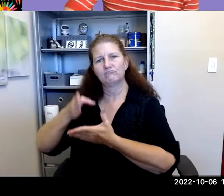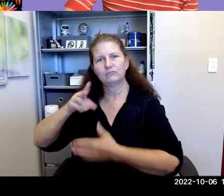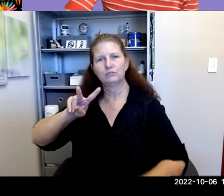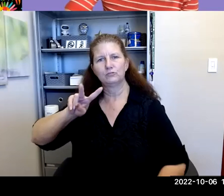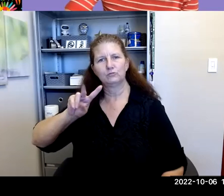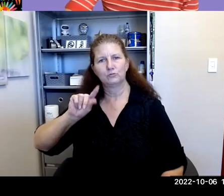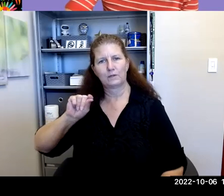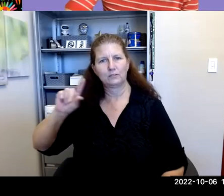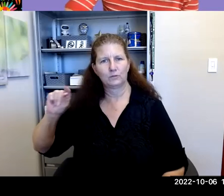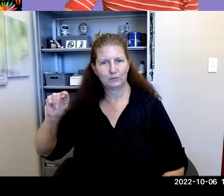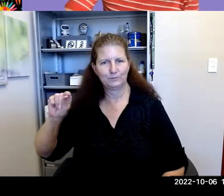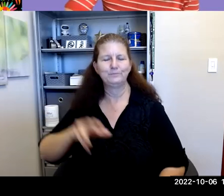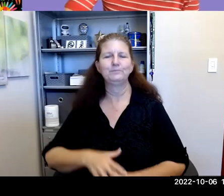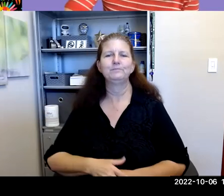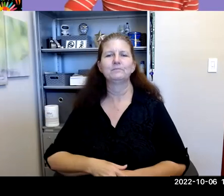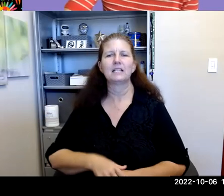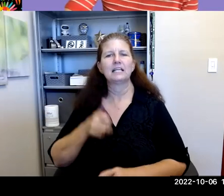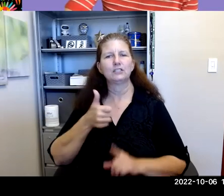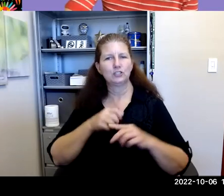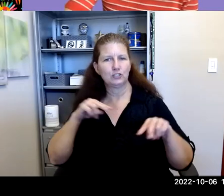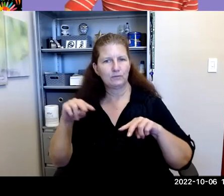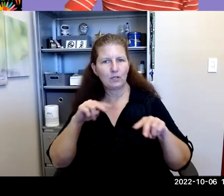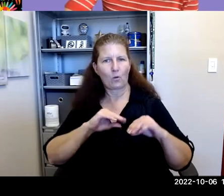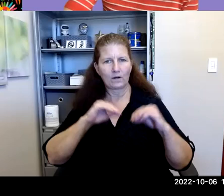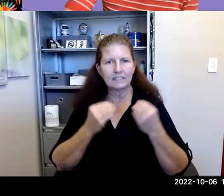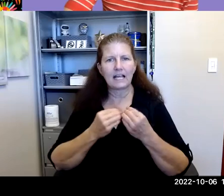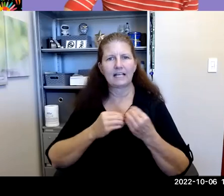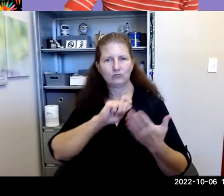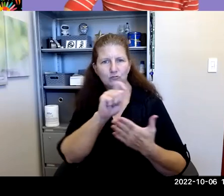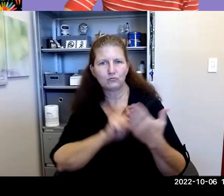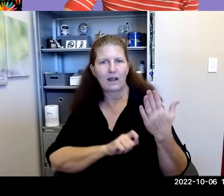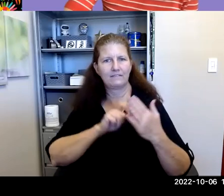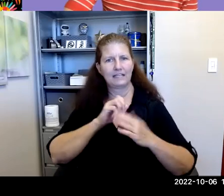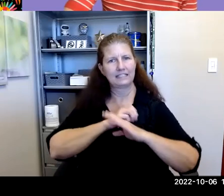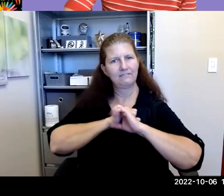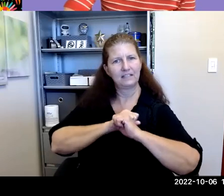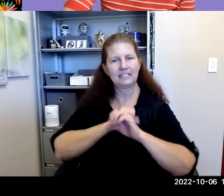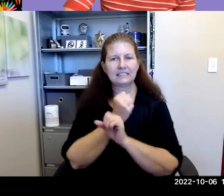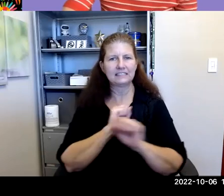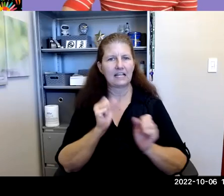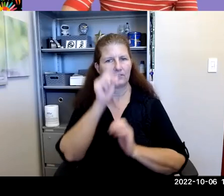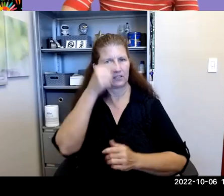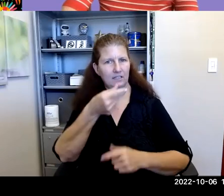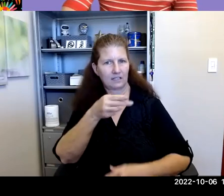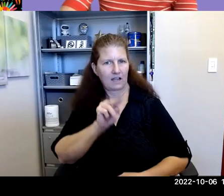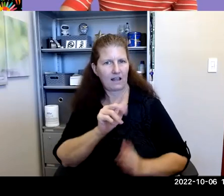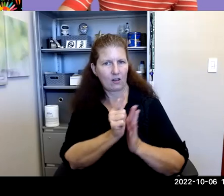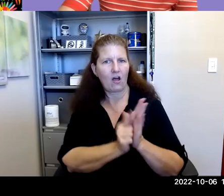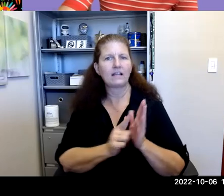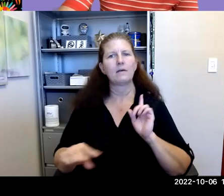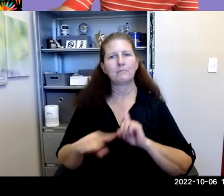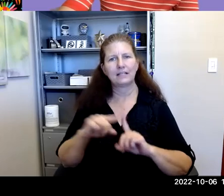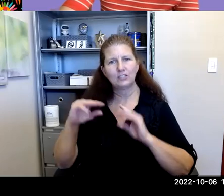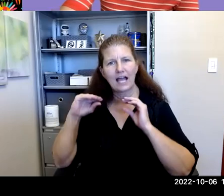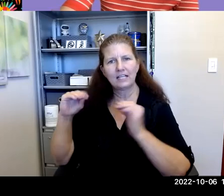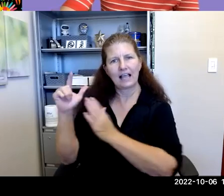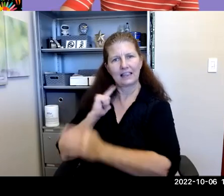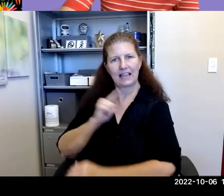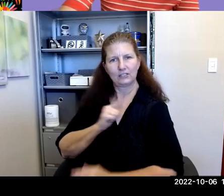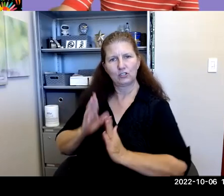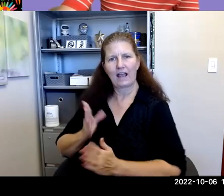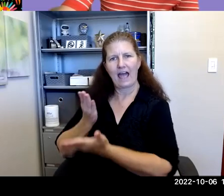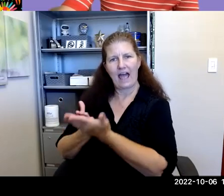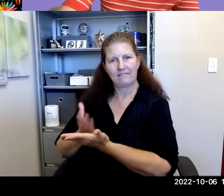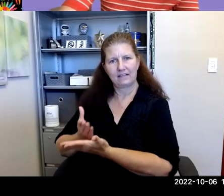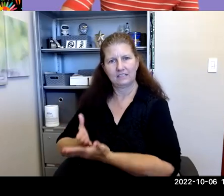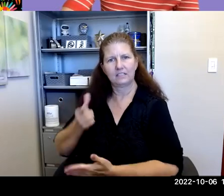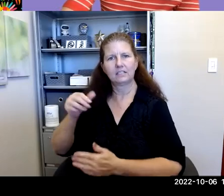Katherine Michel: Robin supervised the organization's work drafting and defending safer gun laws, as well as educating legislators about evidence-based gun policy.